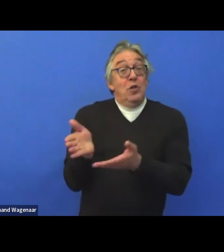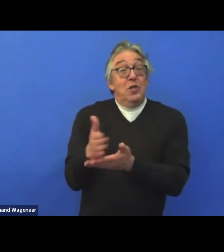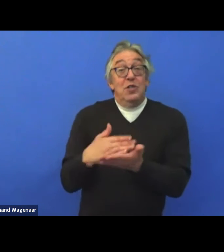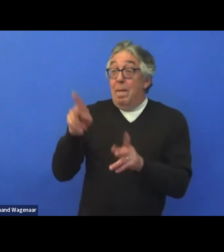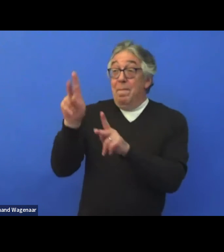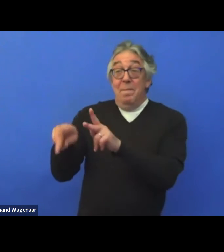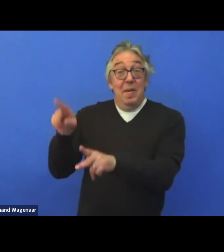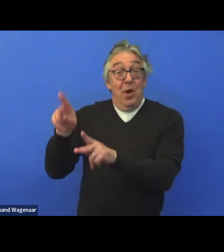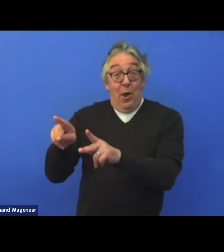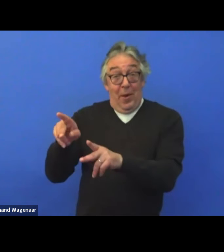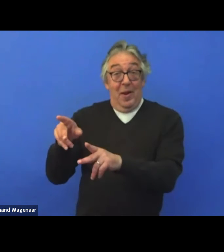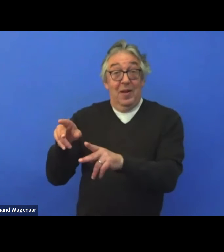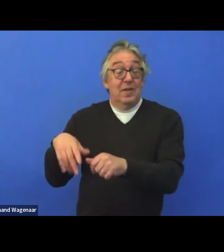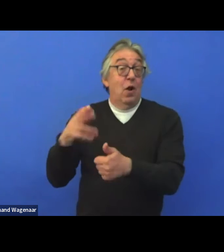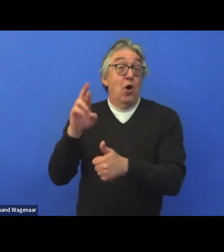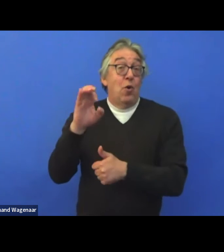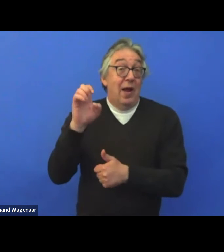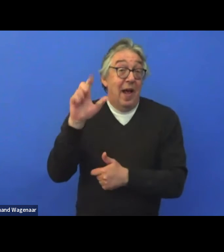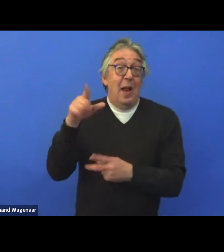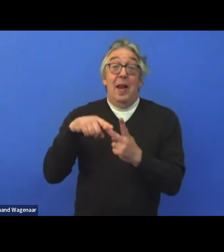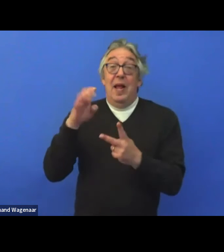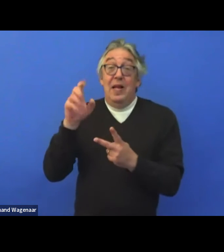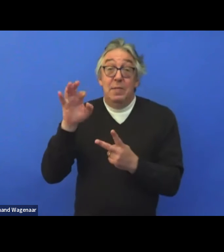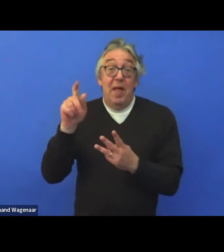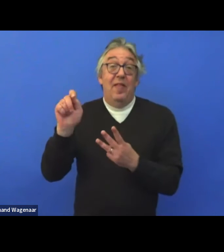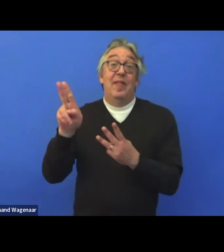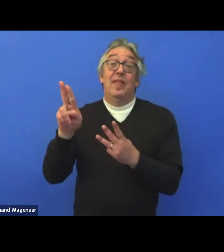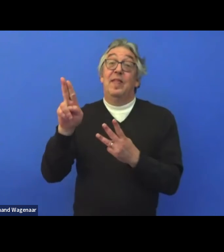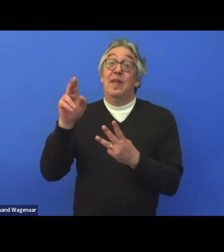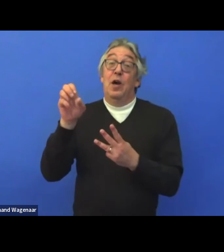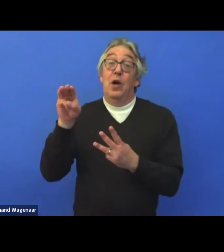Angel, Elisabeth, Grace, Matesa, and maybe some others.